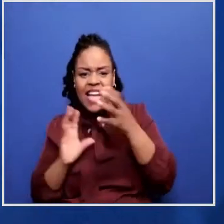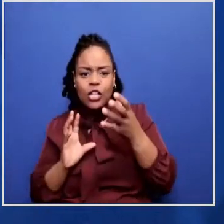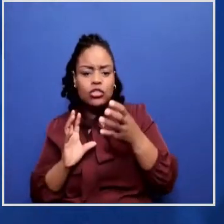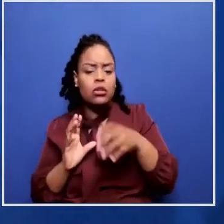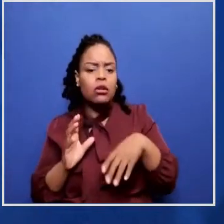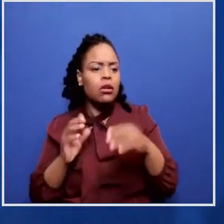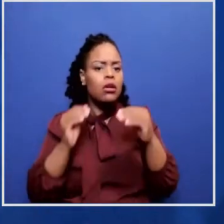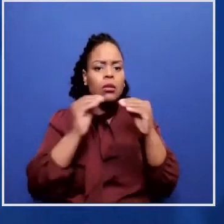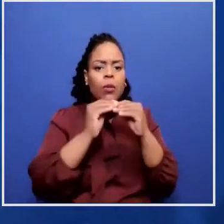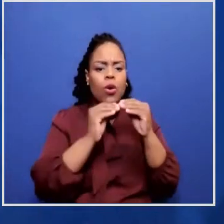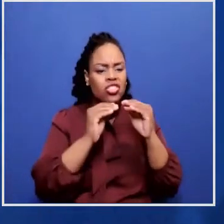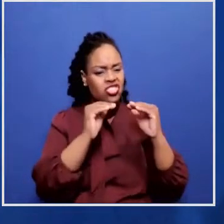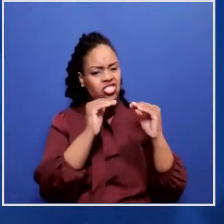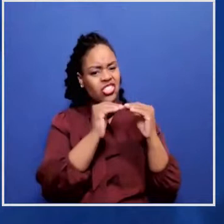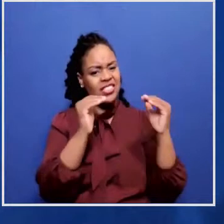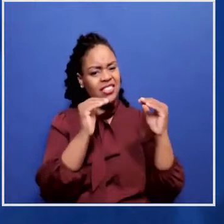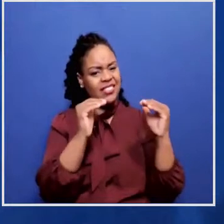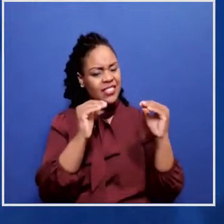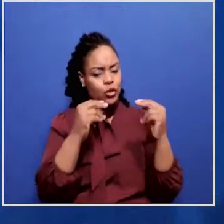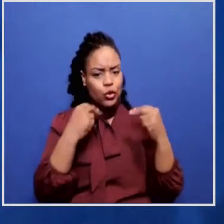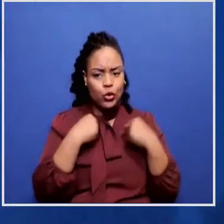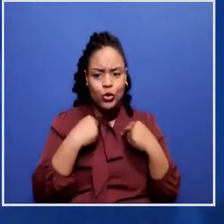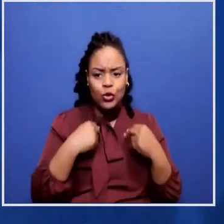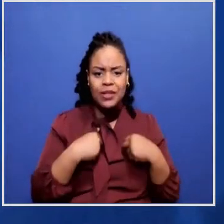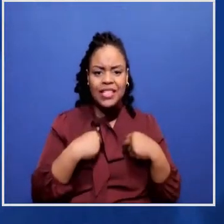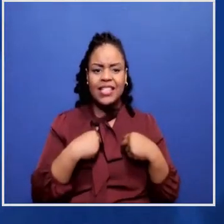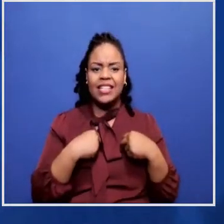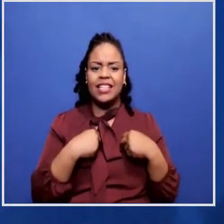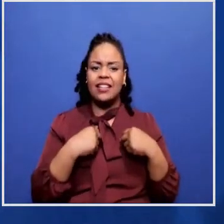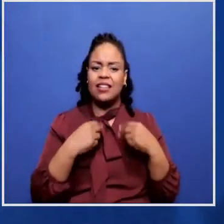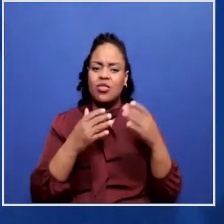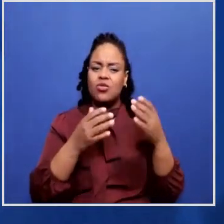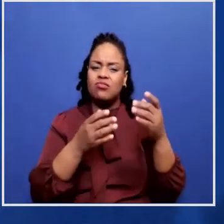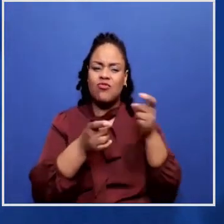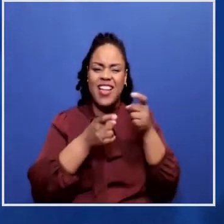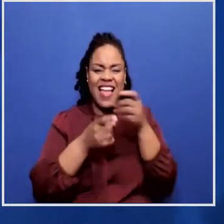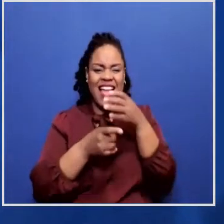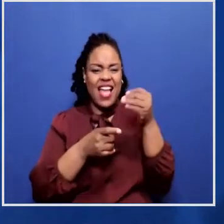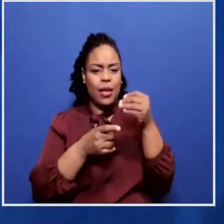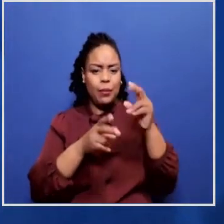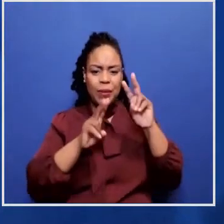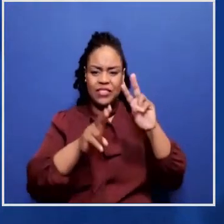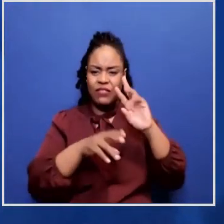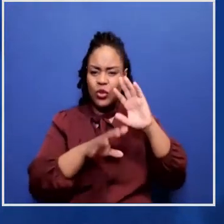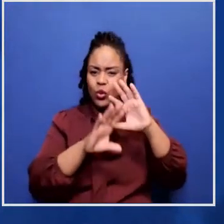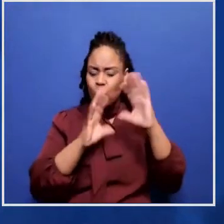CAN HEAR HIM REMINDING US THE